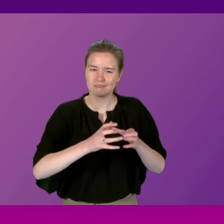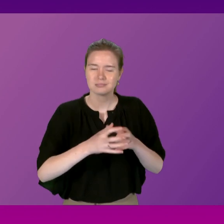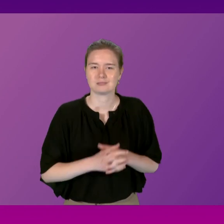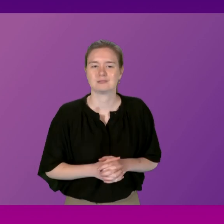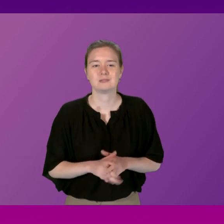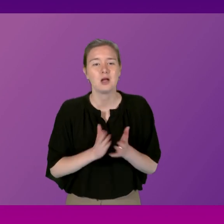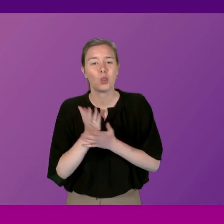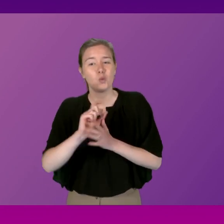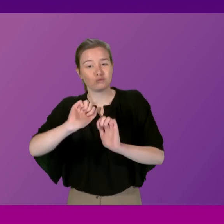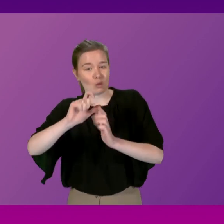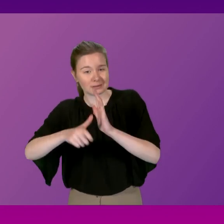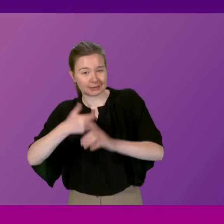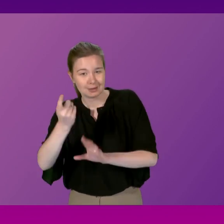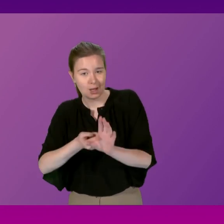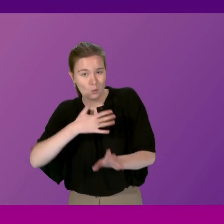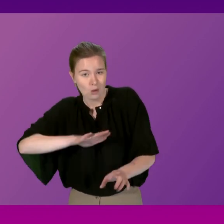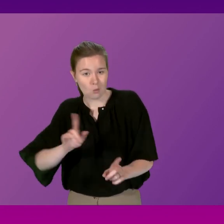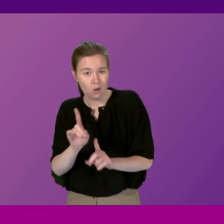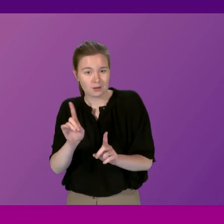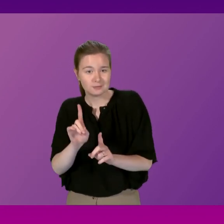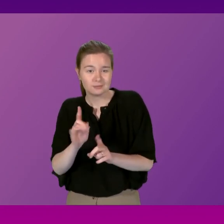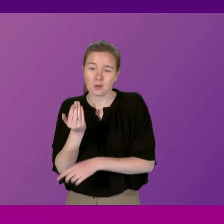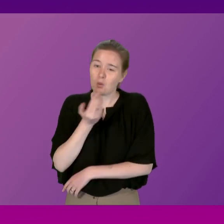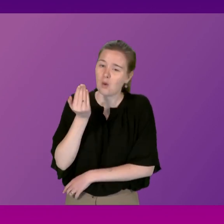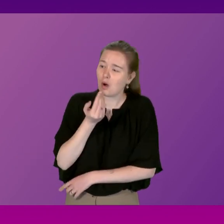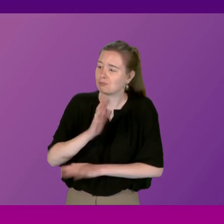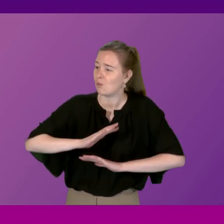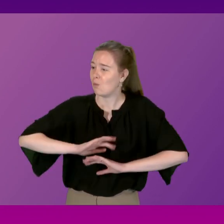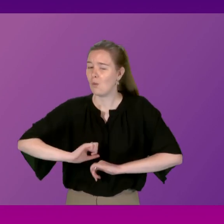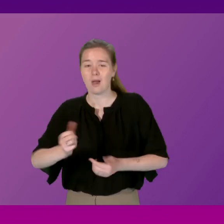During your disabled years, do you want to be warm and well fed?